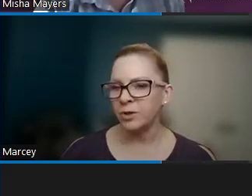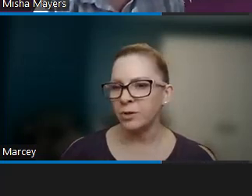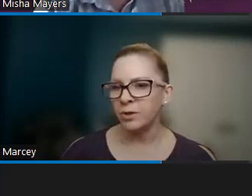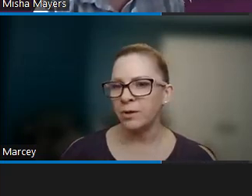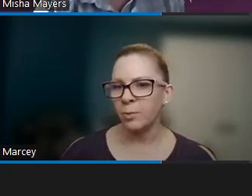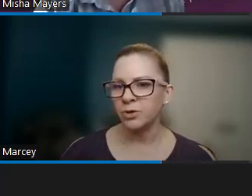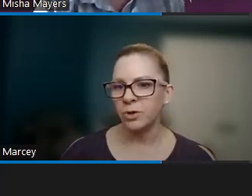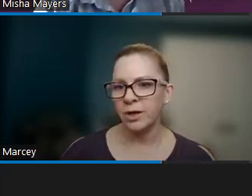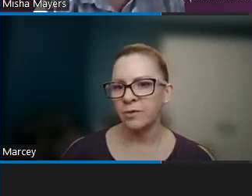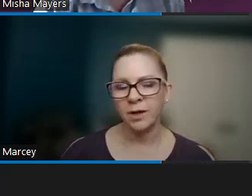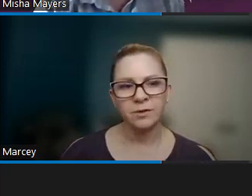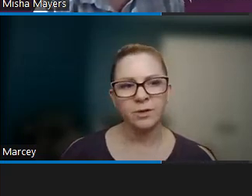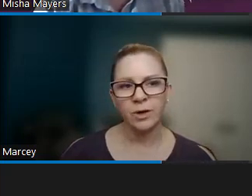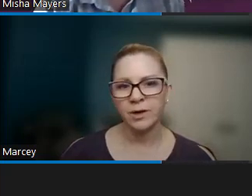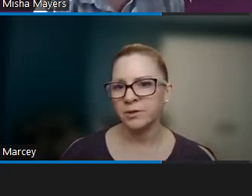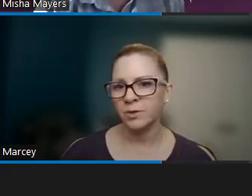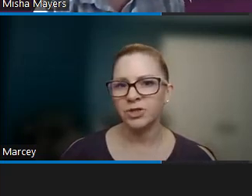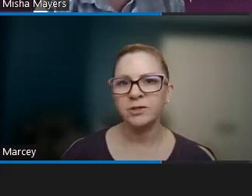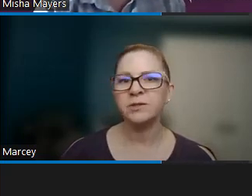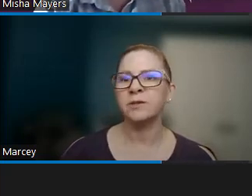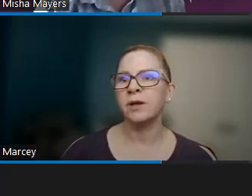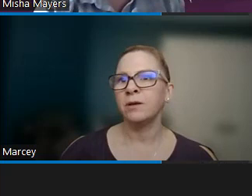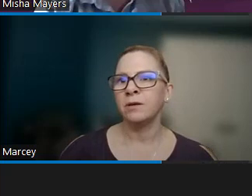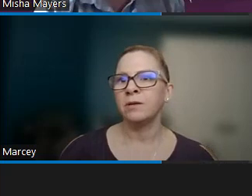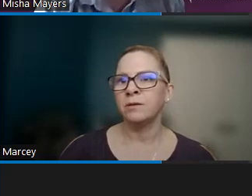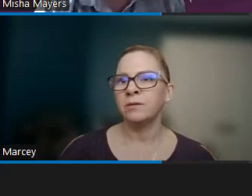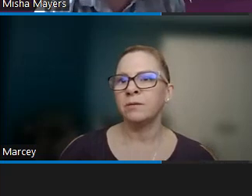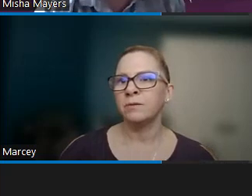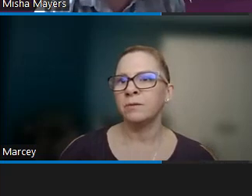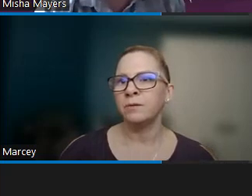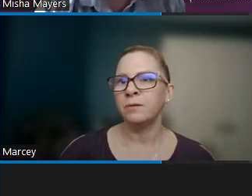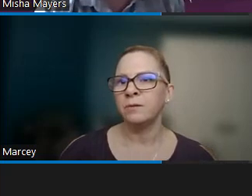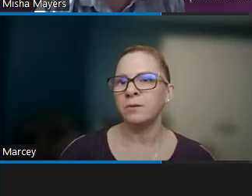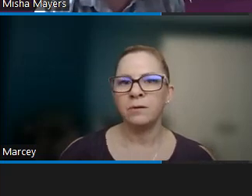THERE IS AN OPPORTUNITY AT THE END TO GO AHEAD AND ASK QUESTIONS.